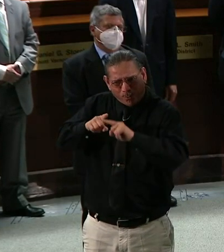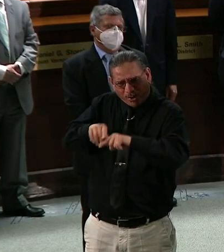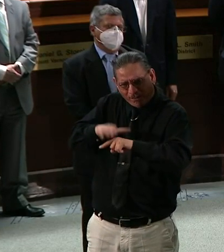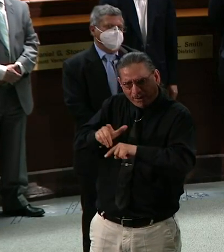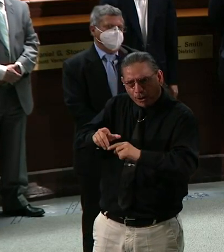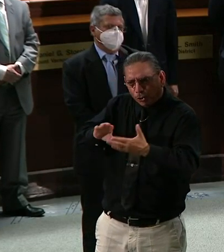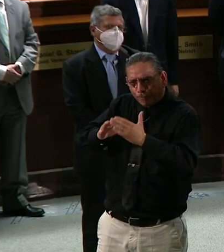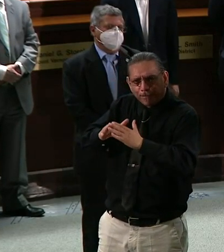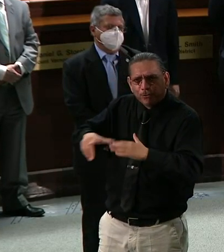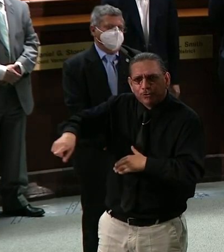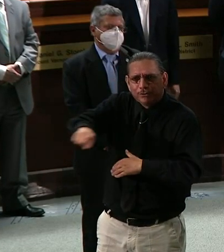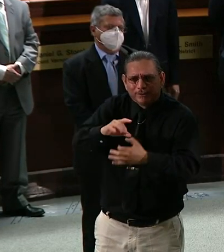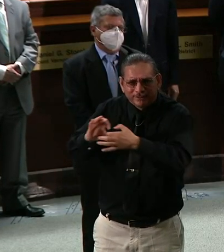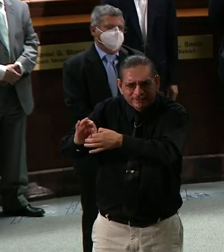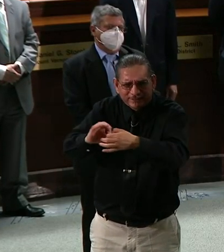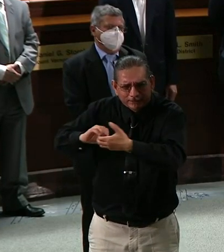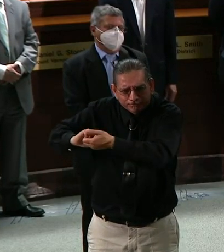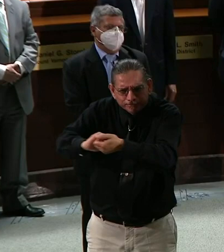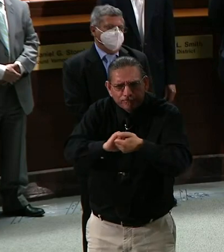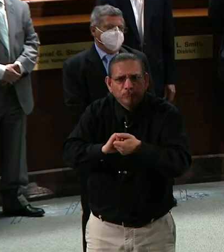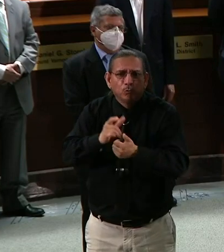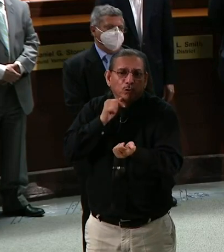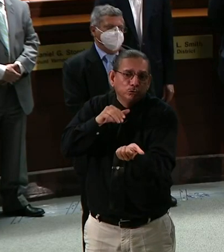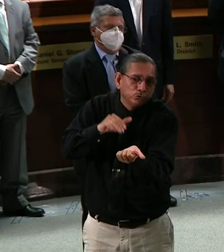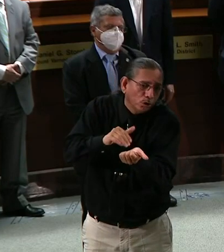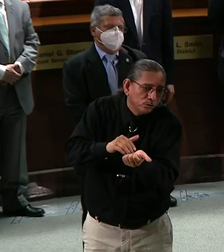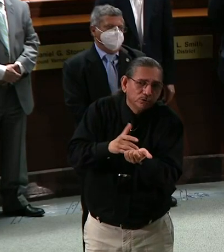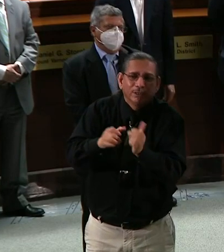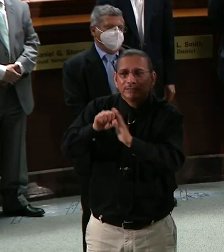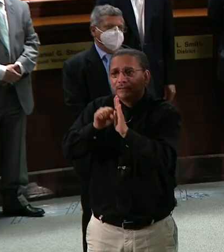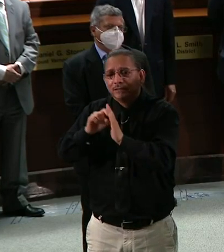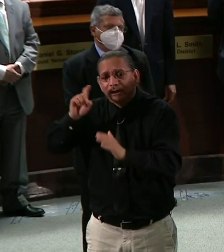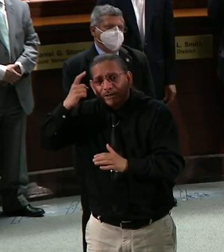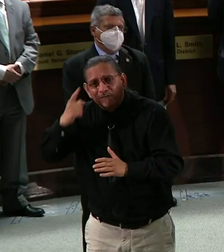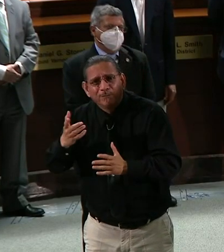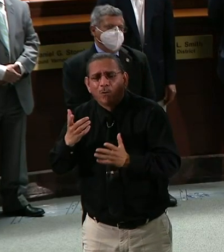RELYING ON COMMUNITY PARTNERS